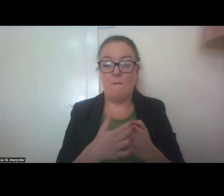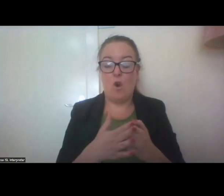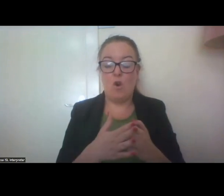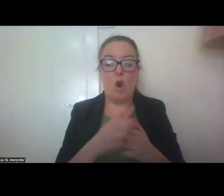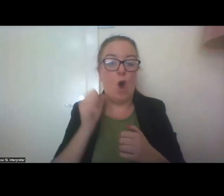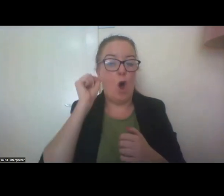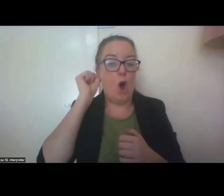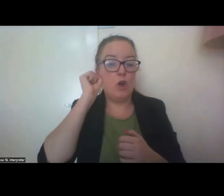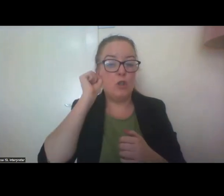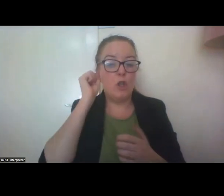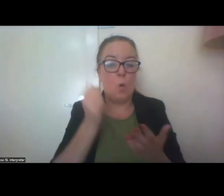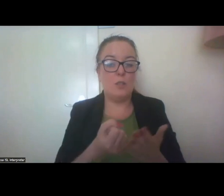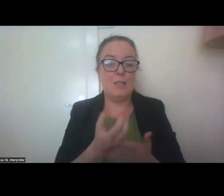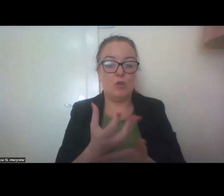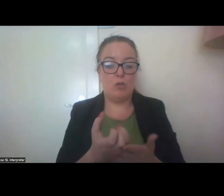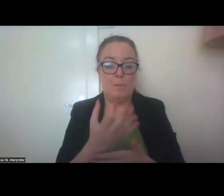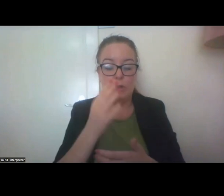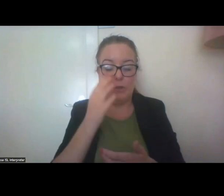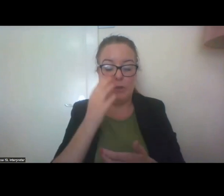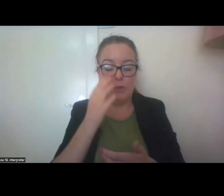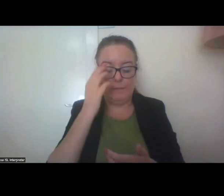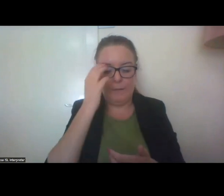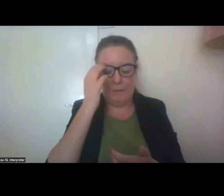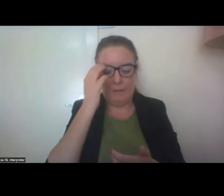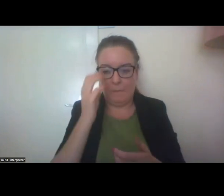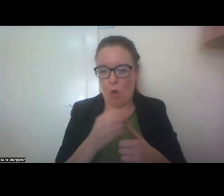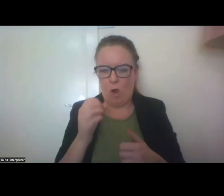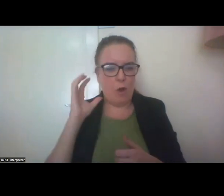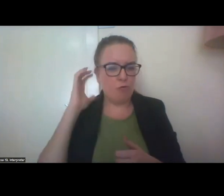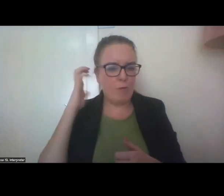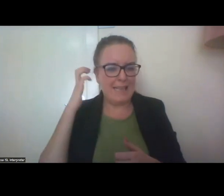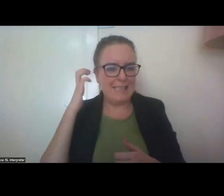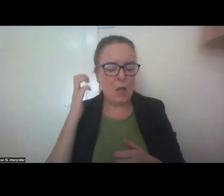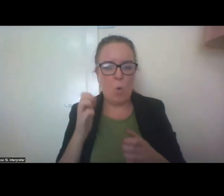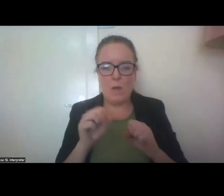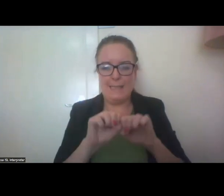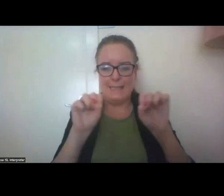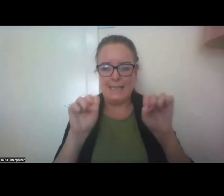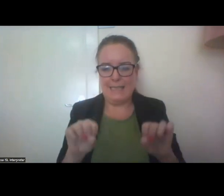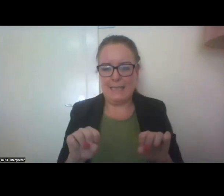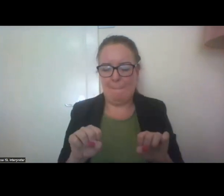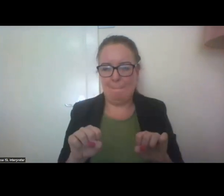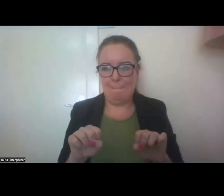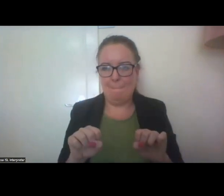Mainly the other radio systems, and certainly over the last ten, 20 years,